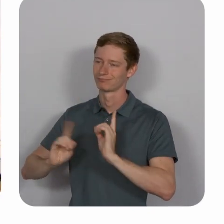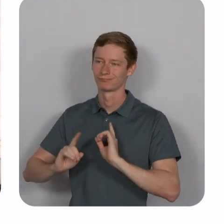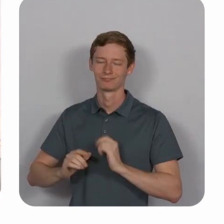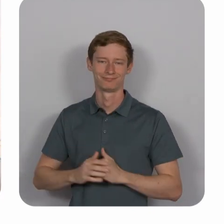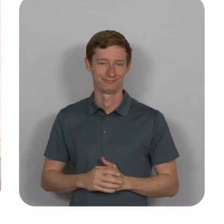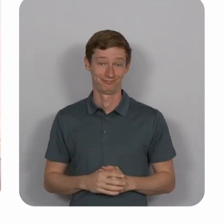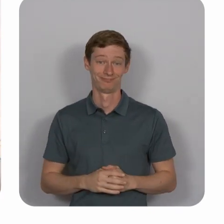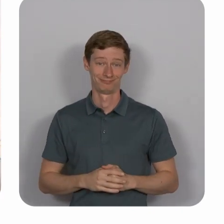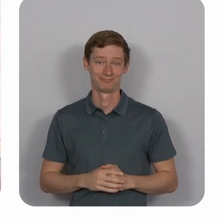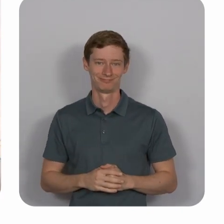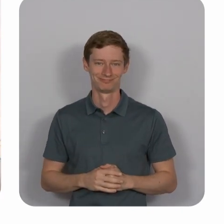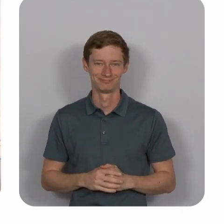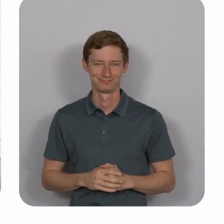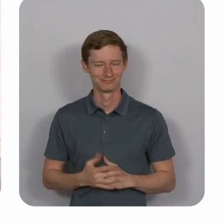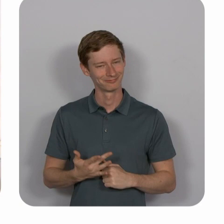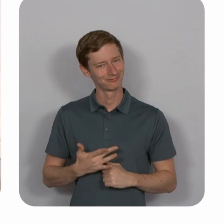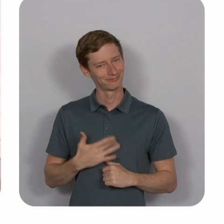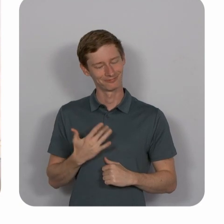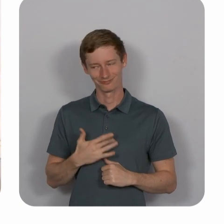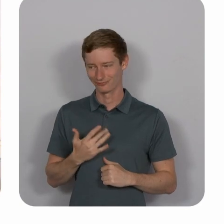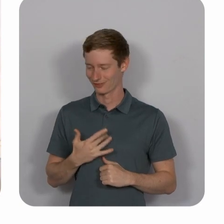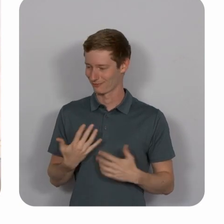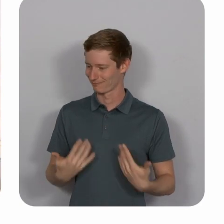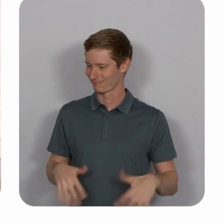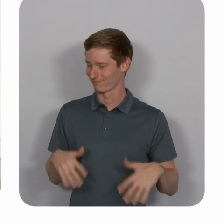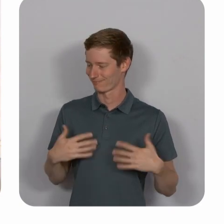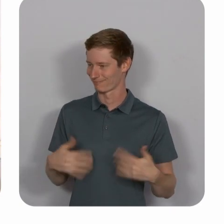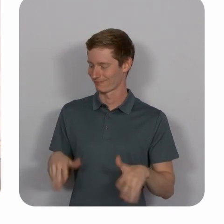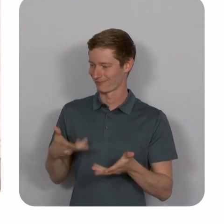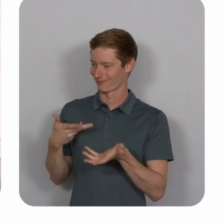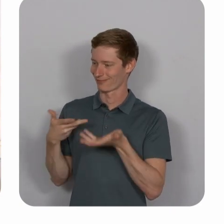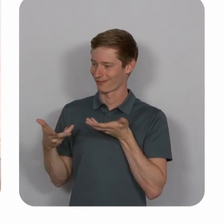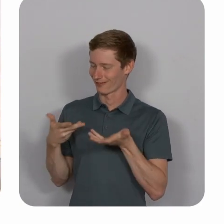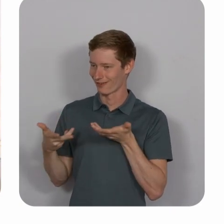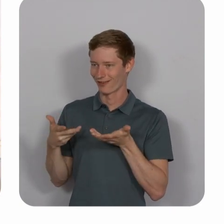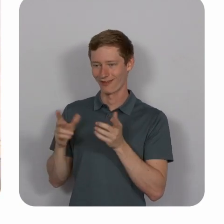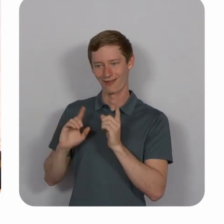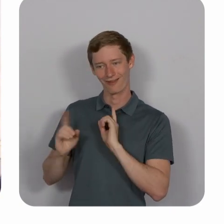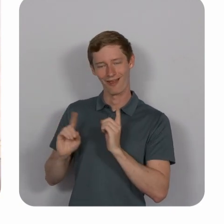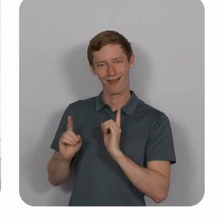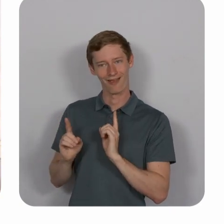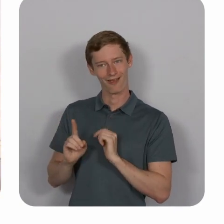That makes you feel like you’re talking to your travel savvy pal.